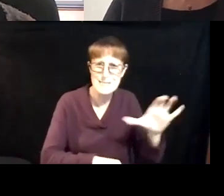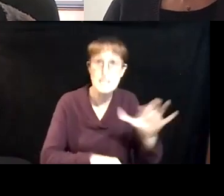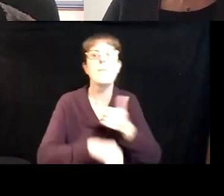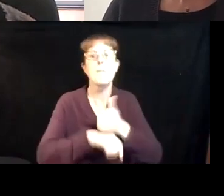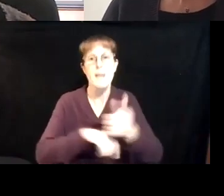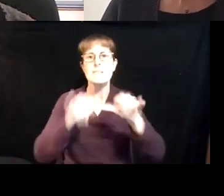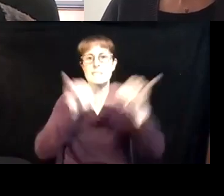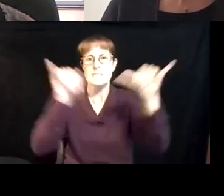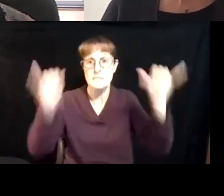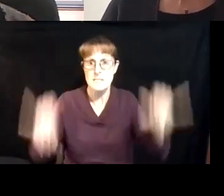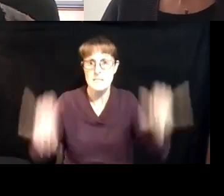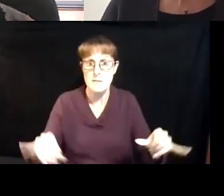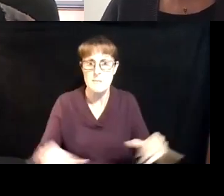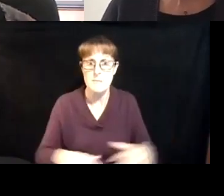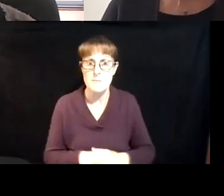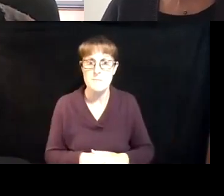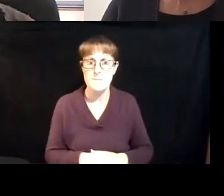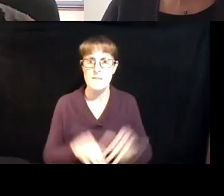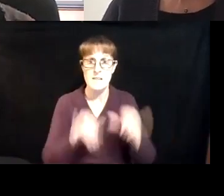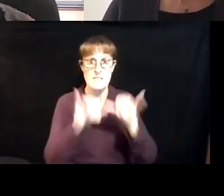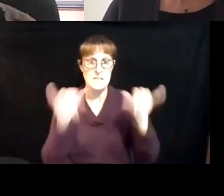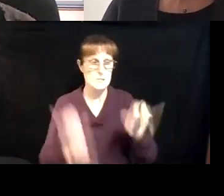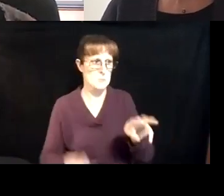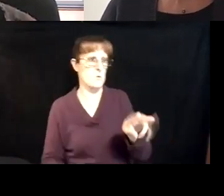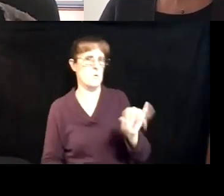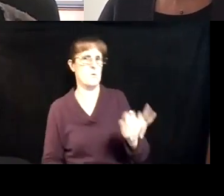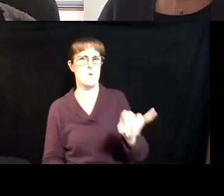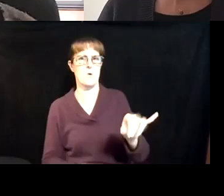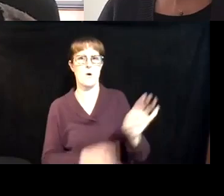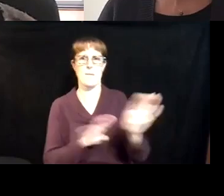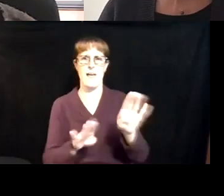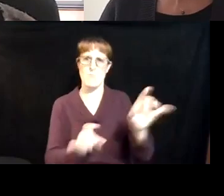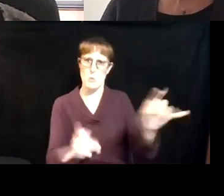here - this person is acting out? They need more structure.